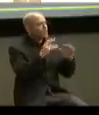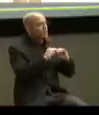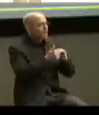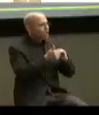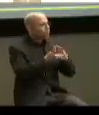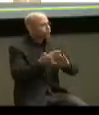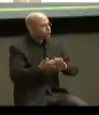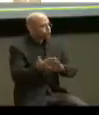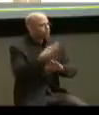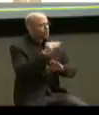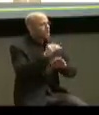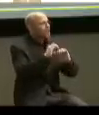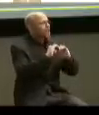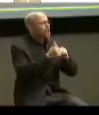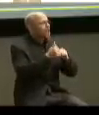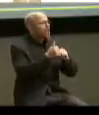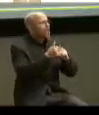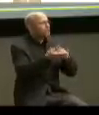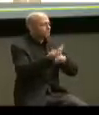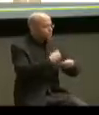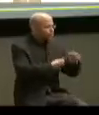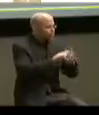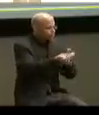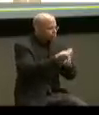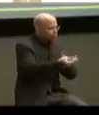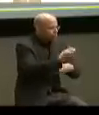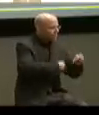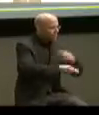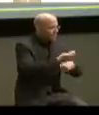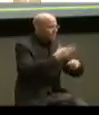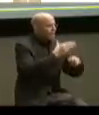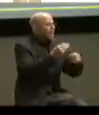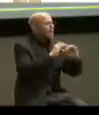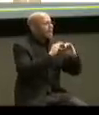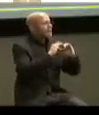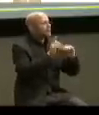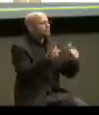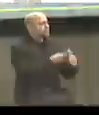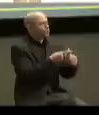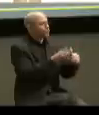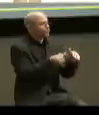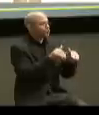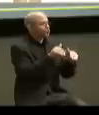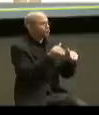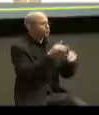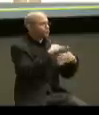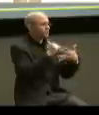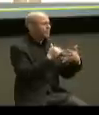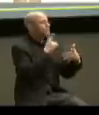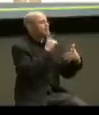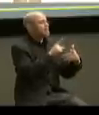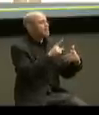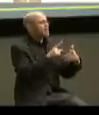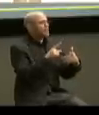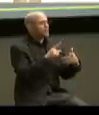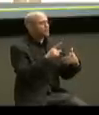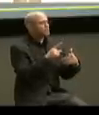AND IN DOING THAT, IN LOOKING AT THE FEESASIBILITY, THIS FIRST STEP IS DEVELOPING A VOLUNTARY